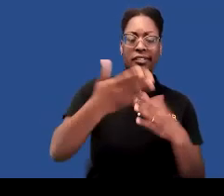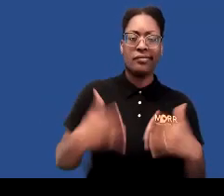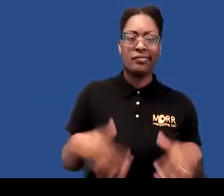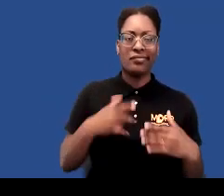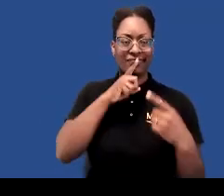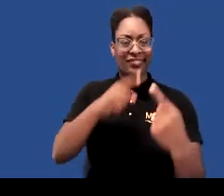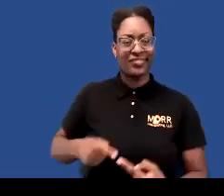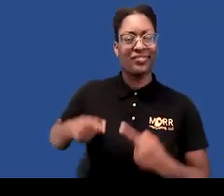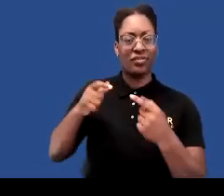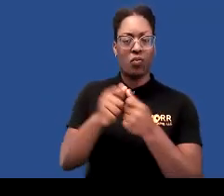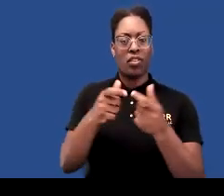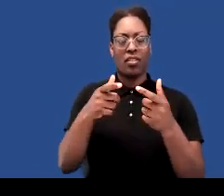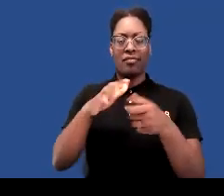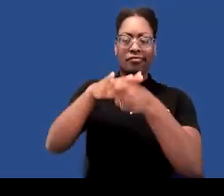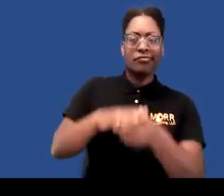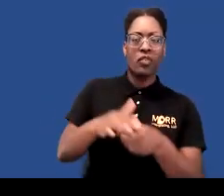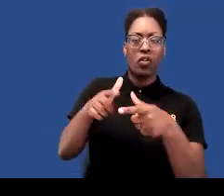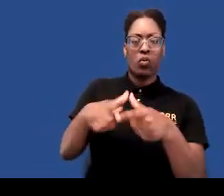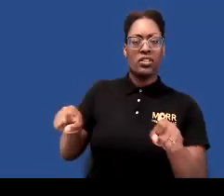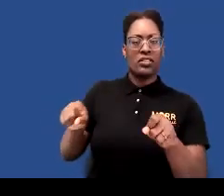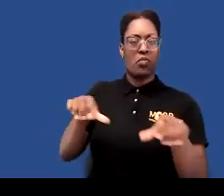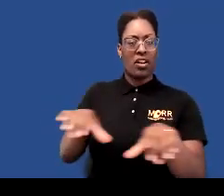that constitute or are constituted by writing center practices.